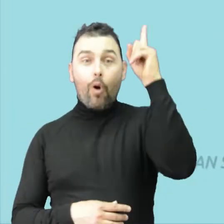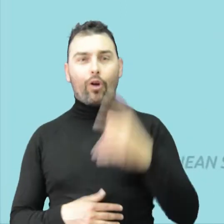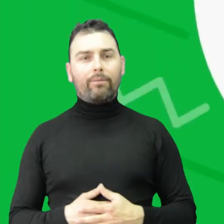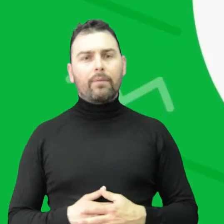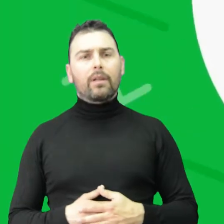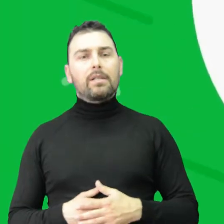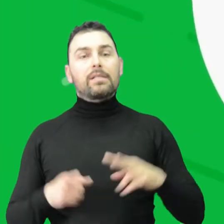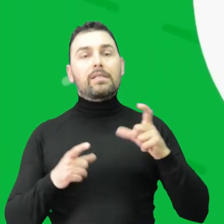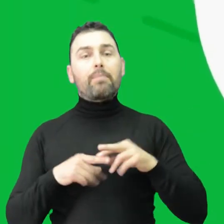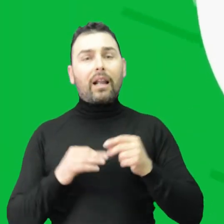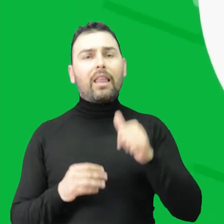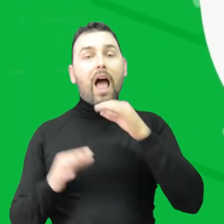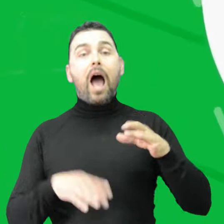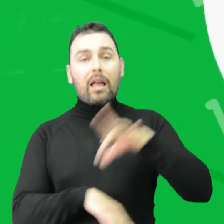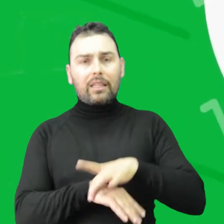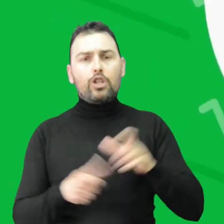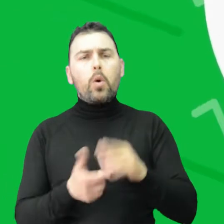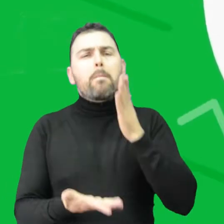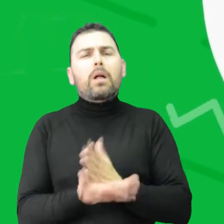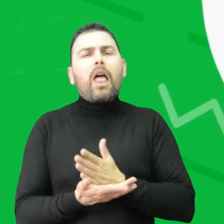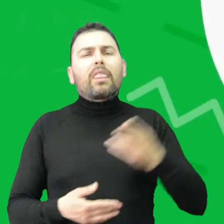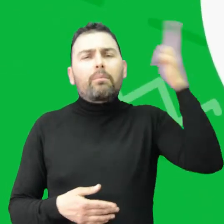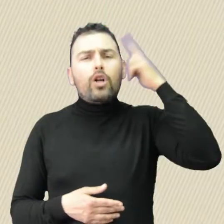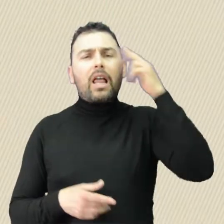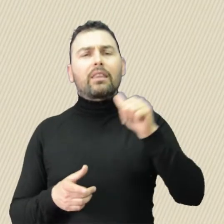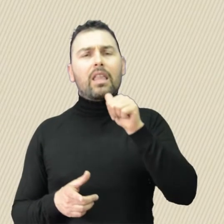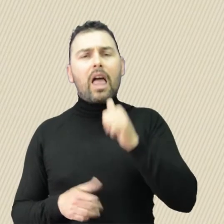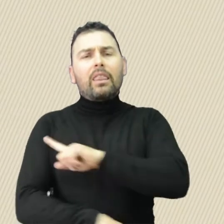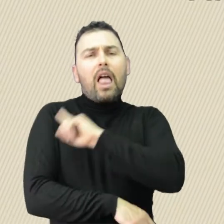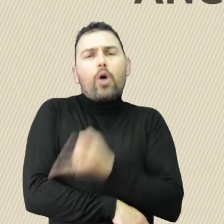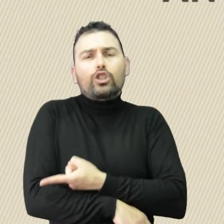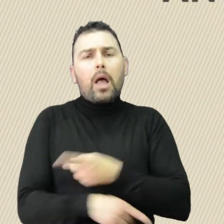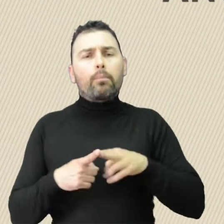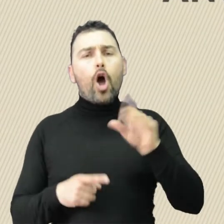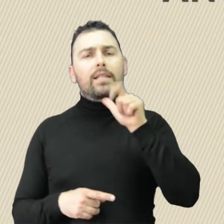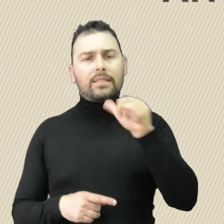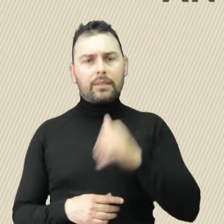Ancient Greek society was divided into two groups. Free citizens and non-citizens.